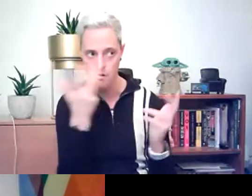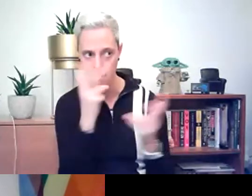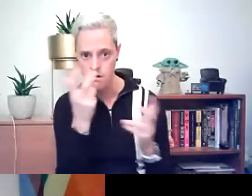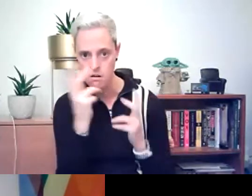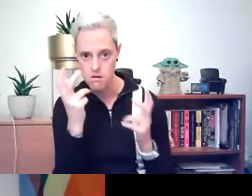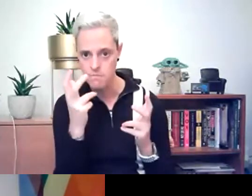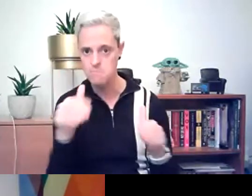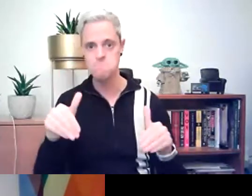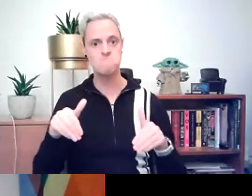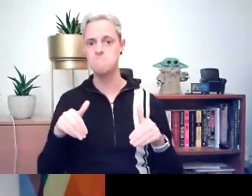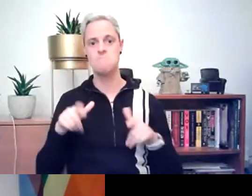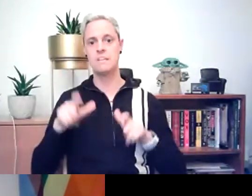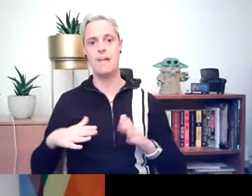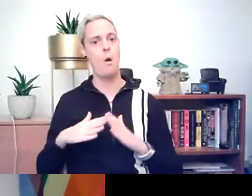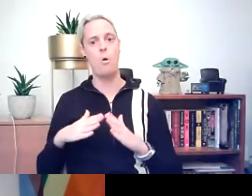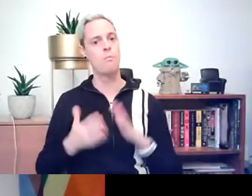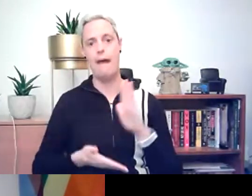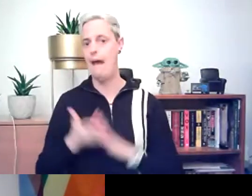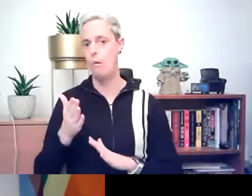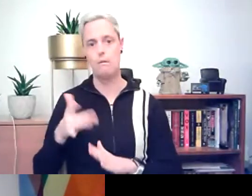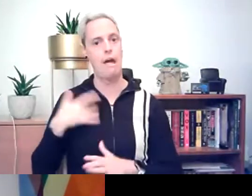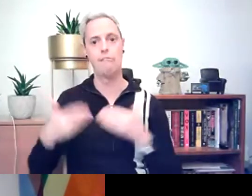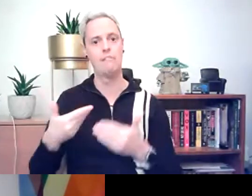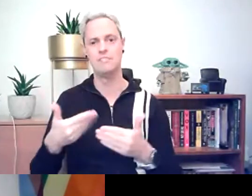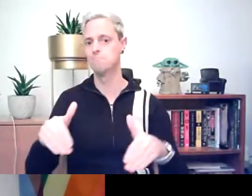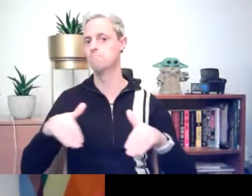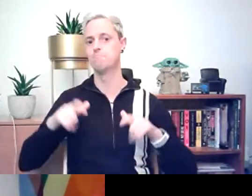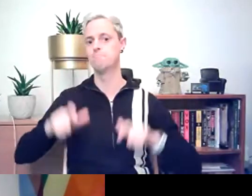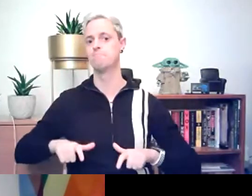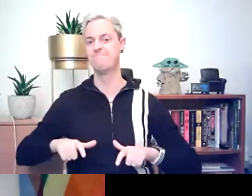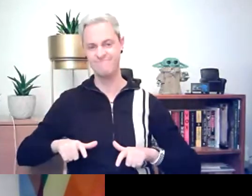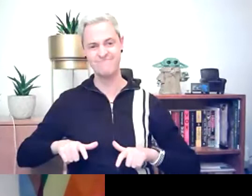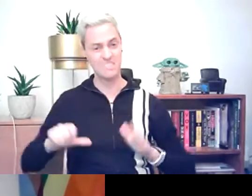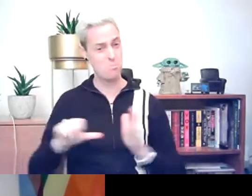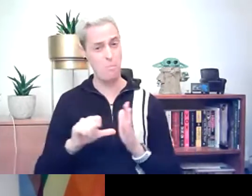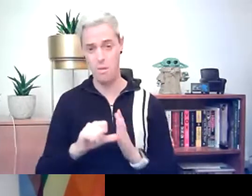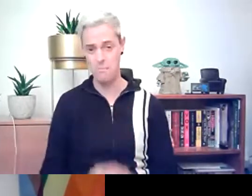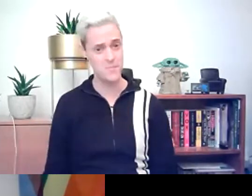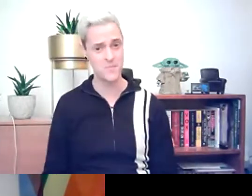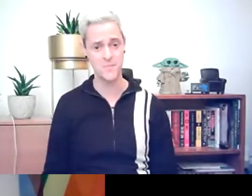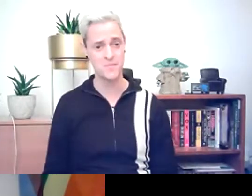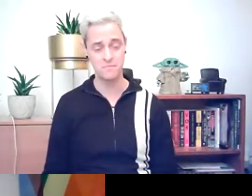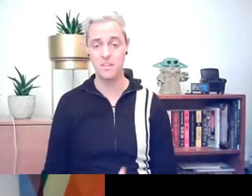you're going out and doing things can stop you actually living your life. 18:23:53 Yeah, and one of the best things I think to do in a transphobic world that